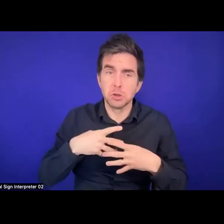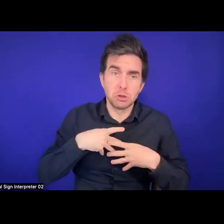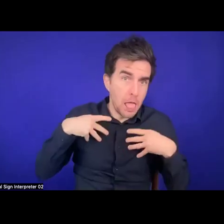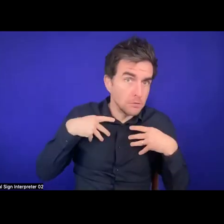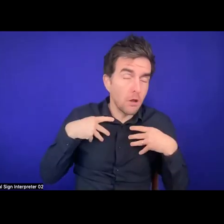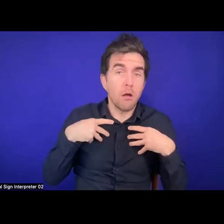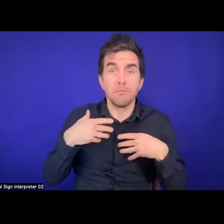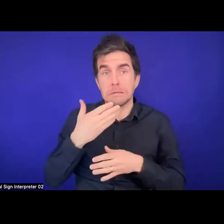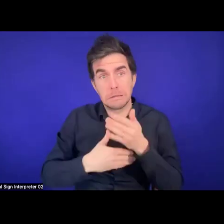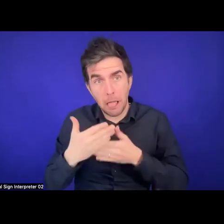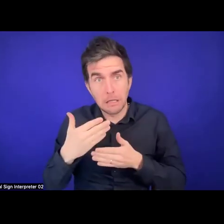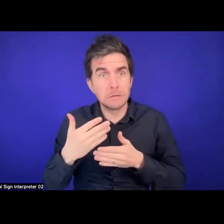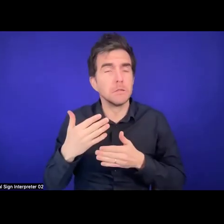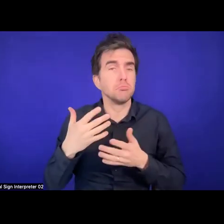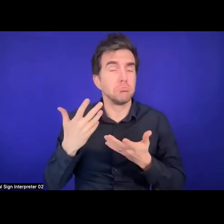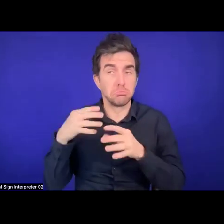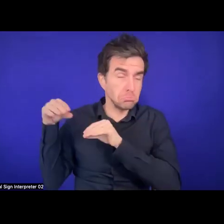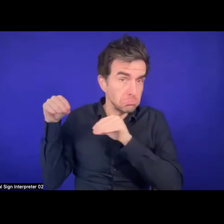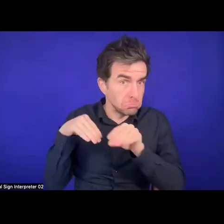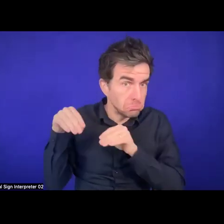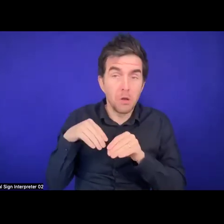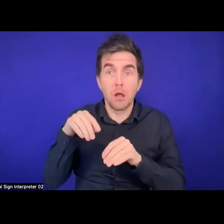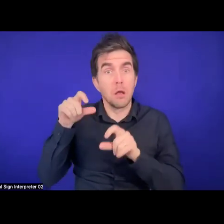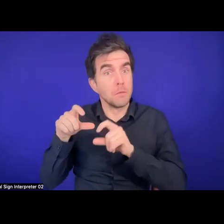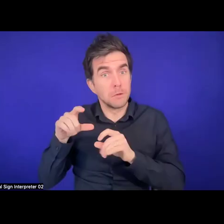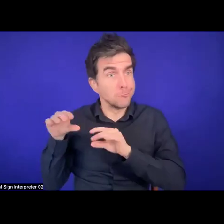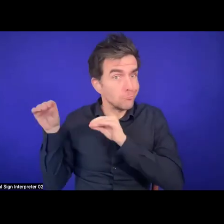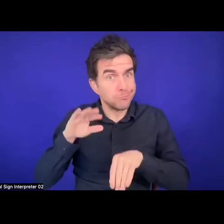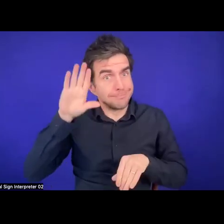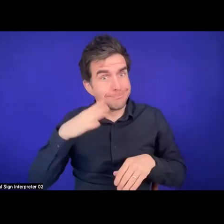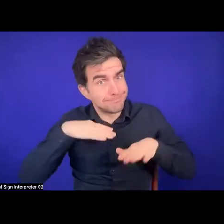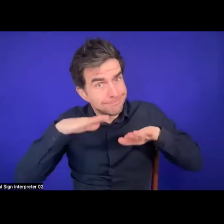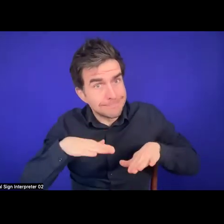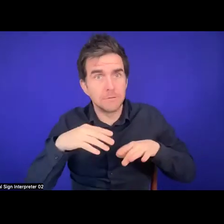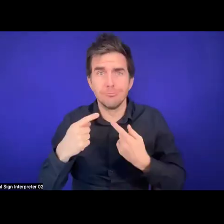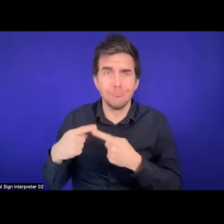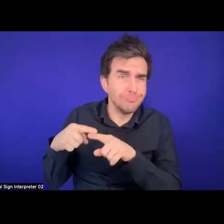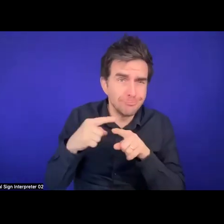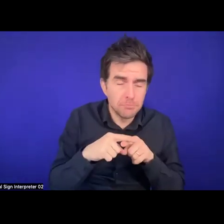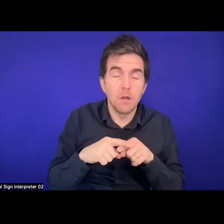crisis; climate change and disaster response, especially in relation to gender roles